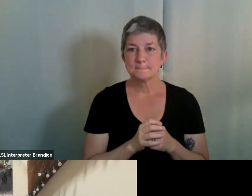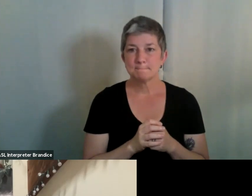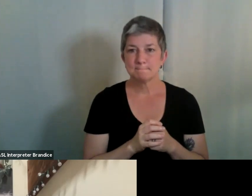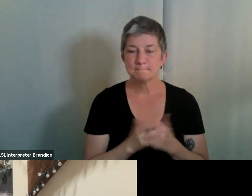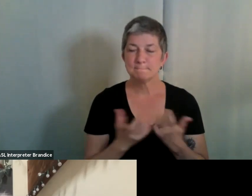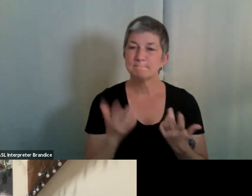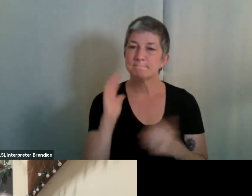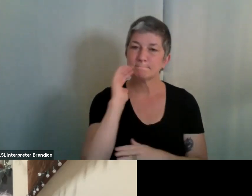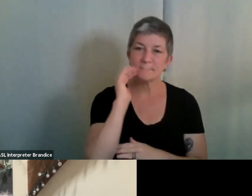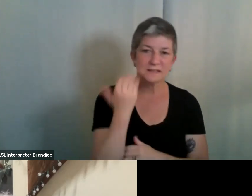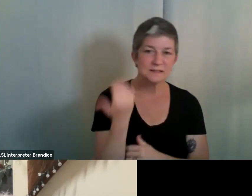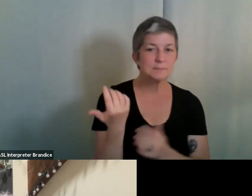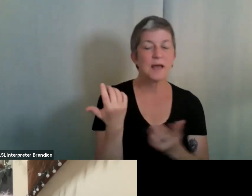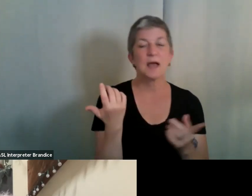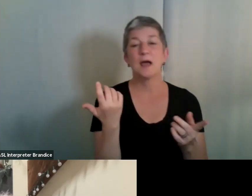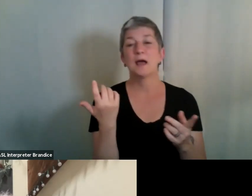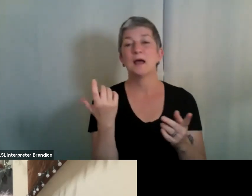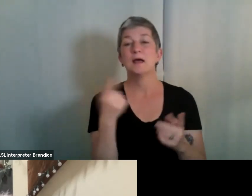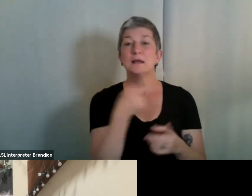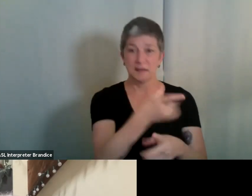education, he does get IE services, we're actually in a